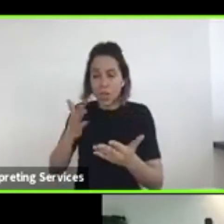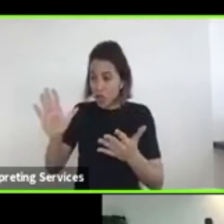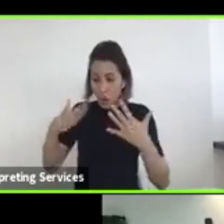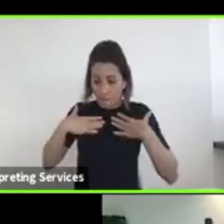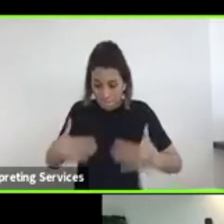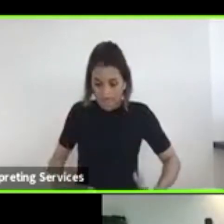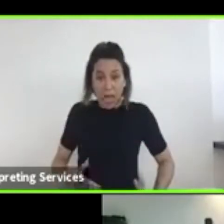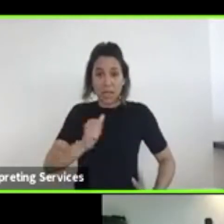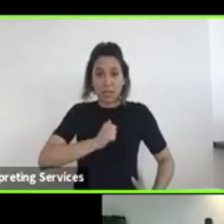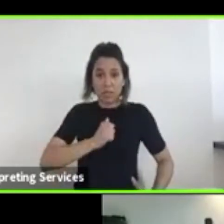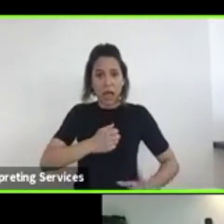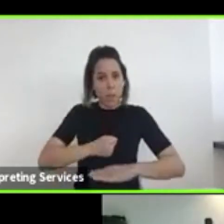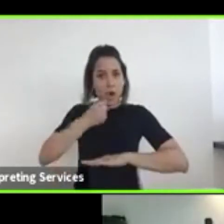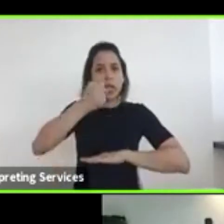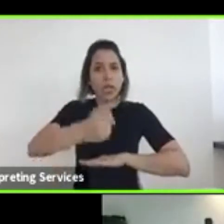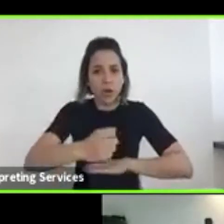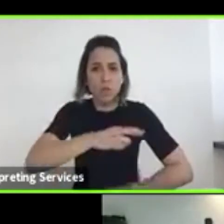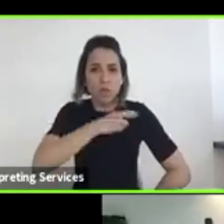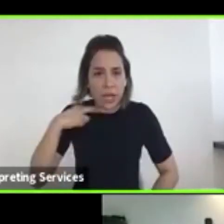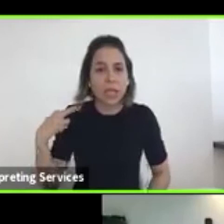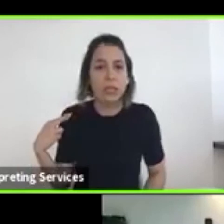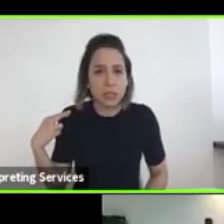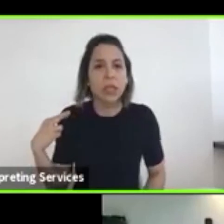ON THE LINE, AS A -- AS RANSOM FOR THE WORK THAT